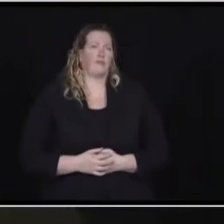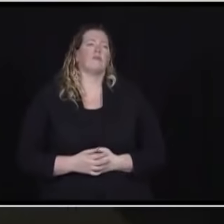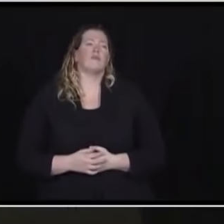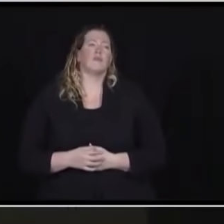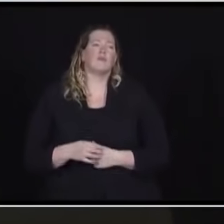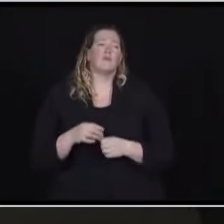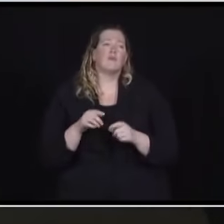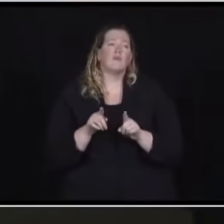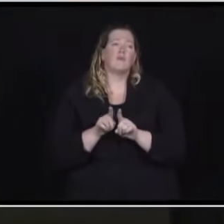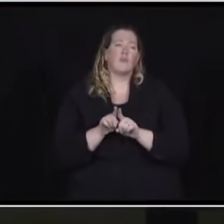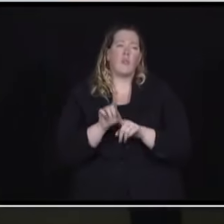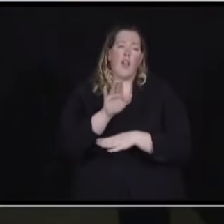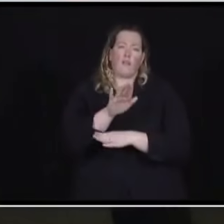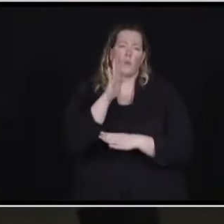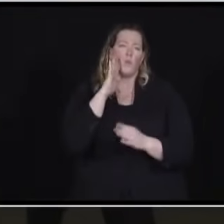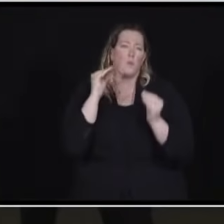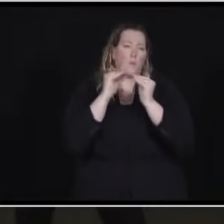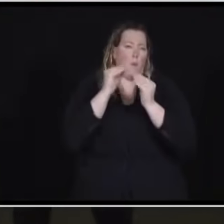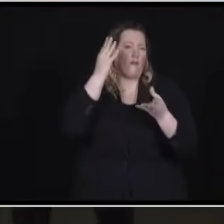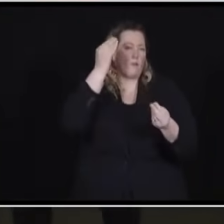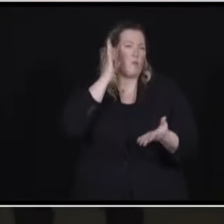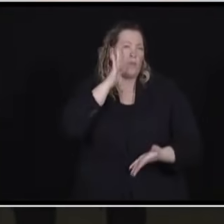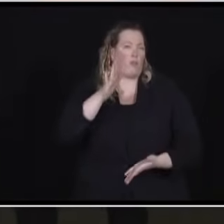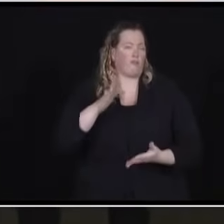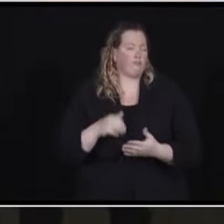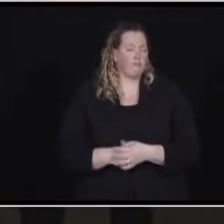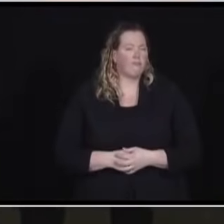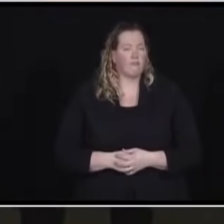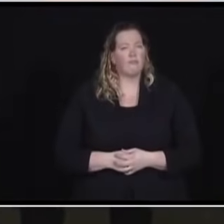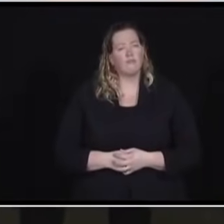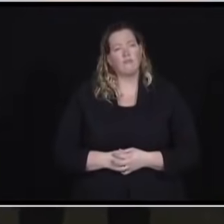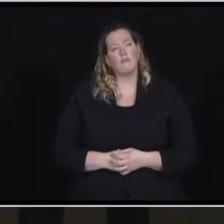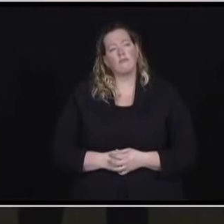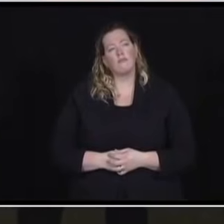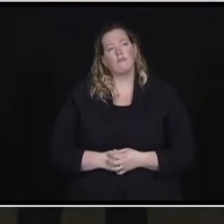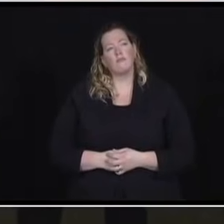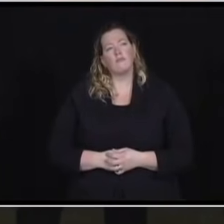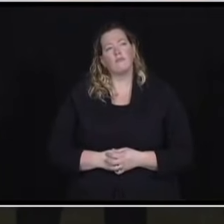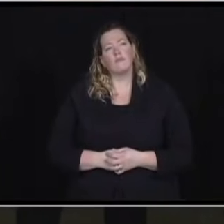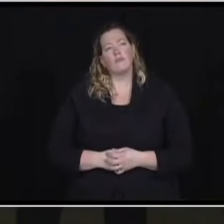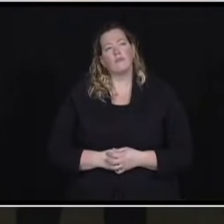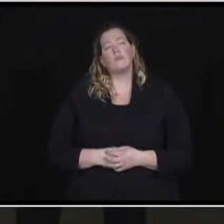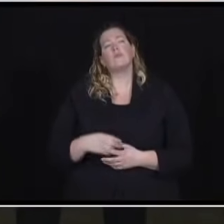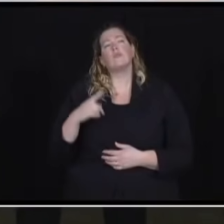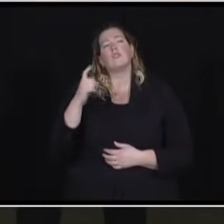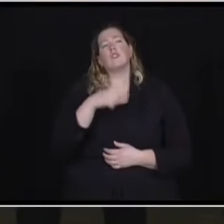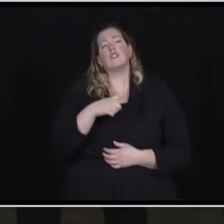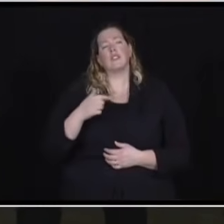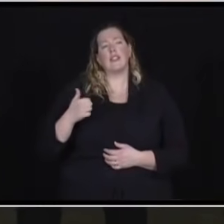Early so we can take action, get the numbers down faster, so we don't have to go into lockdown